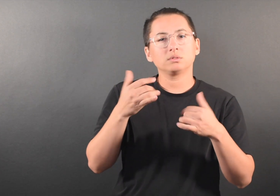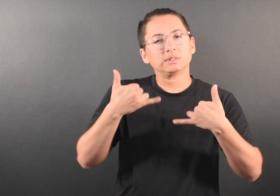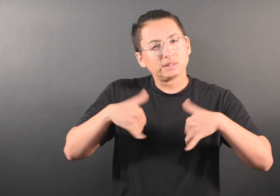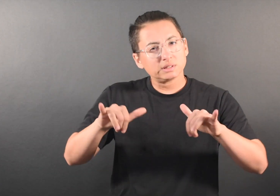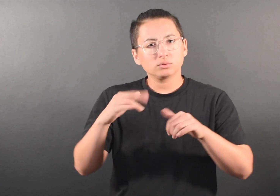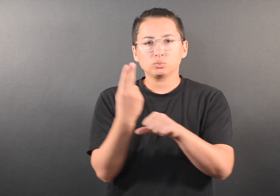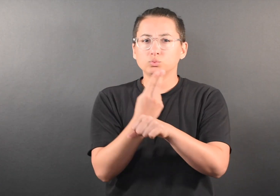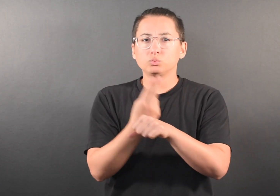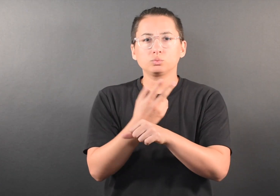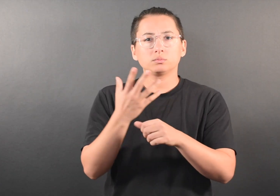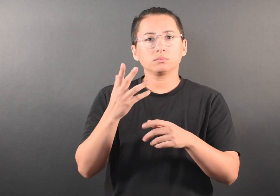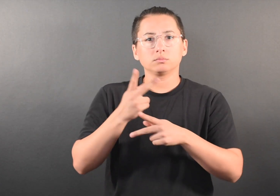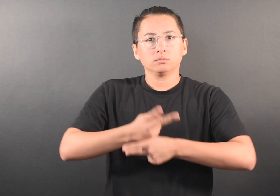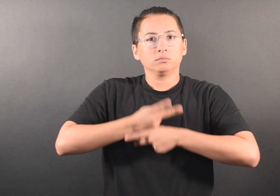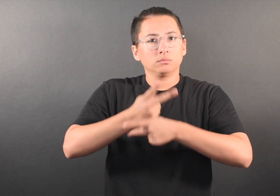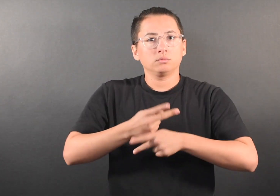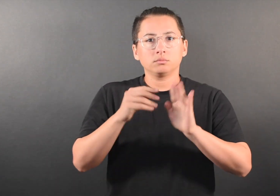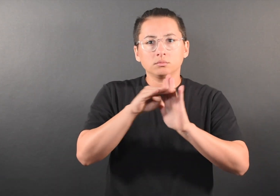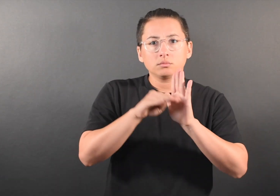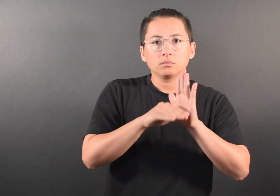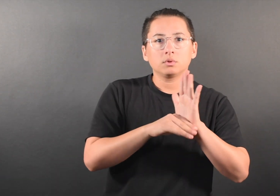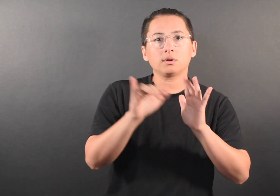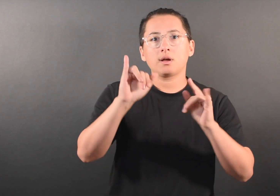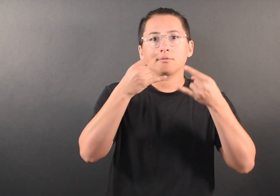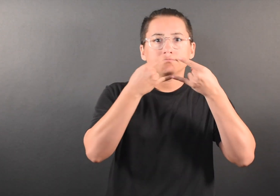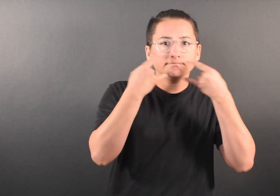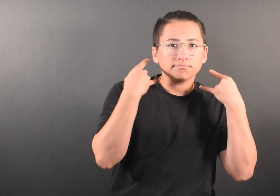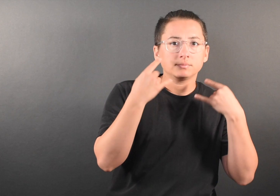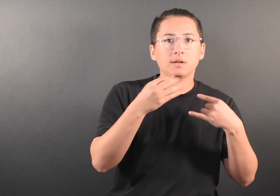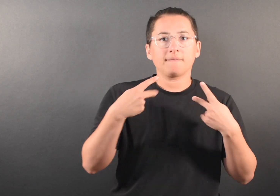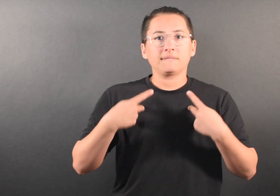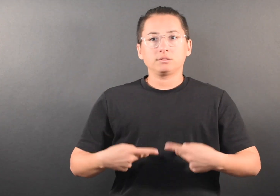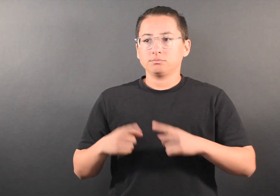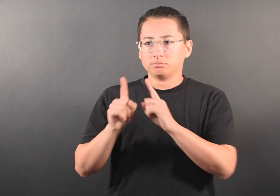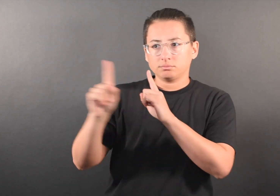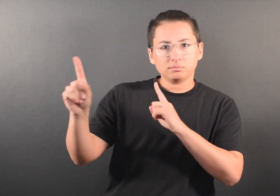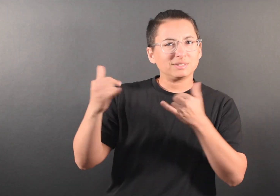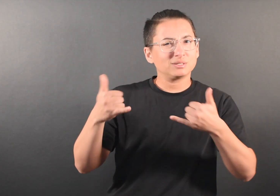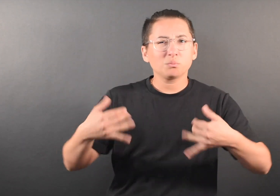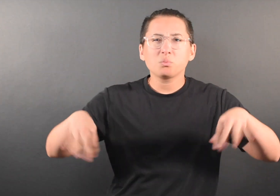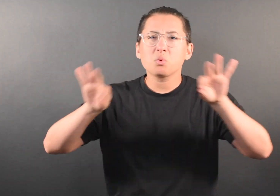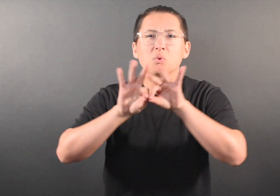continuing with precautions such as mask-wearing and physical distancing will be important.